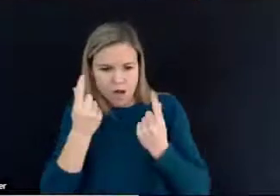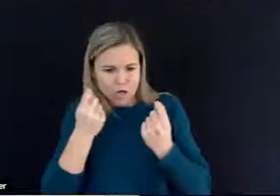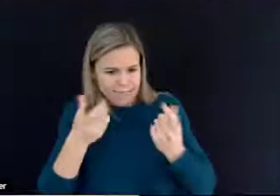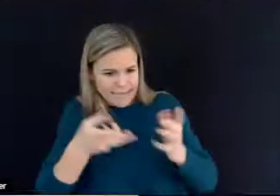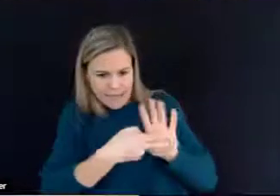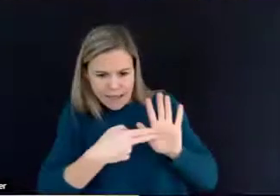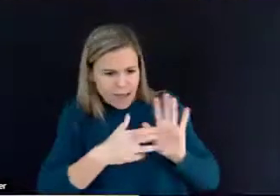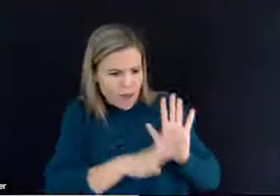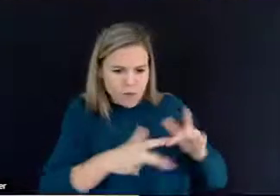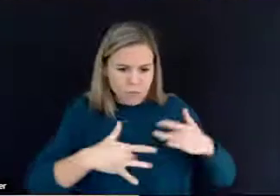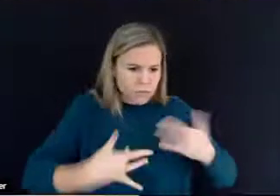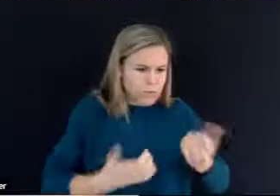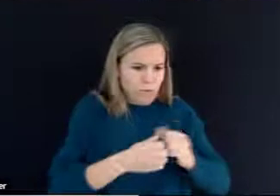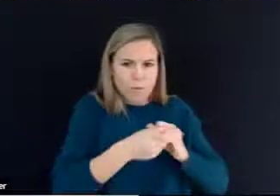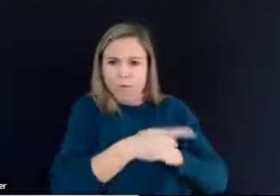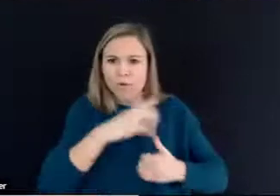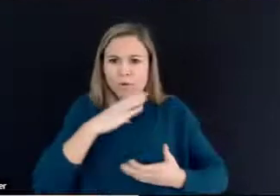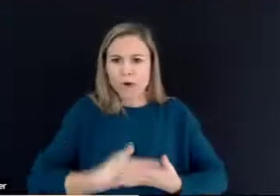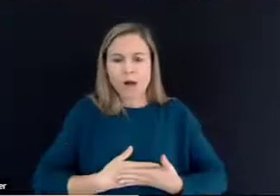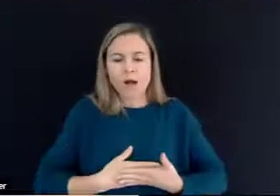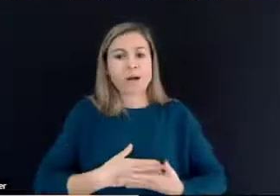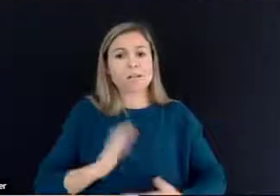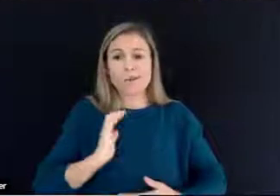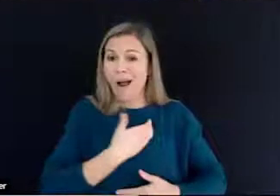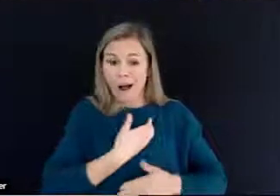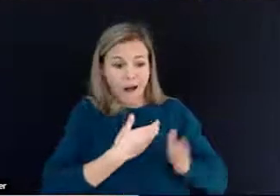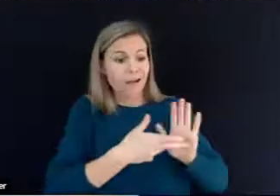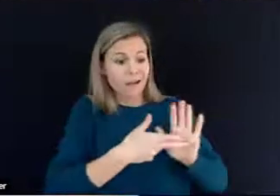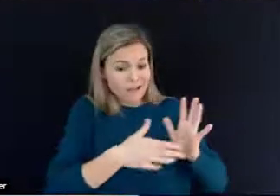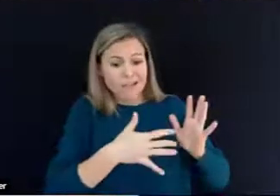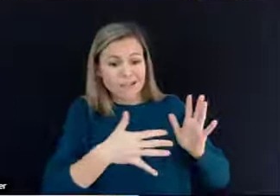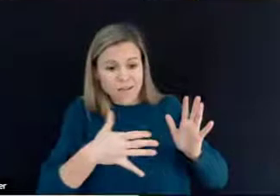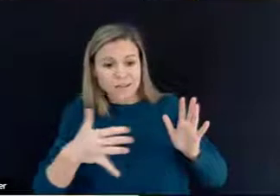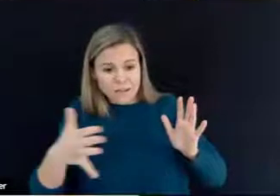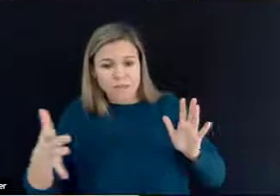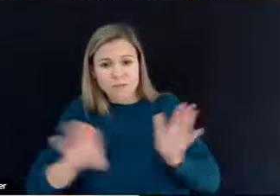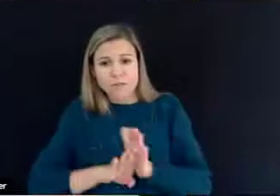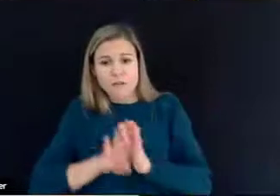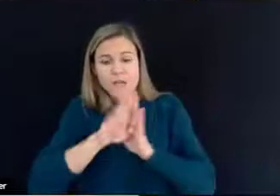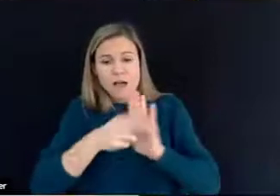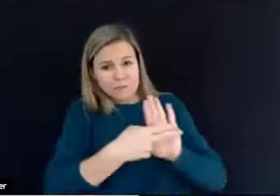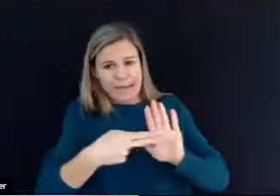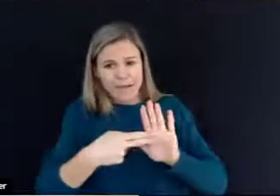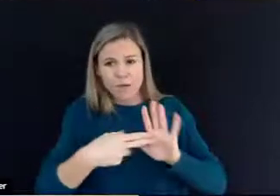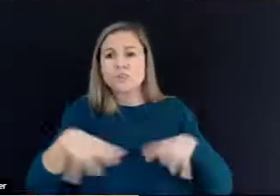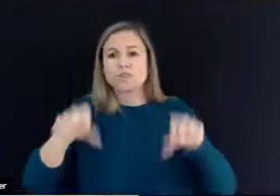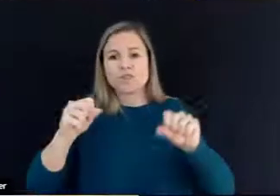So, our diagnostic odyssey was about two years long, which for a mother,